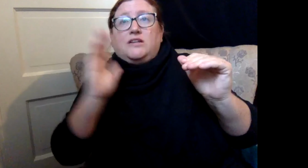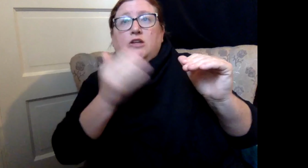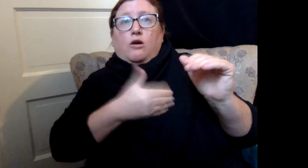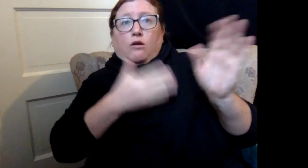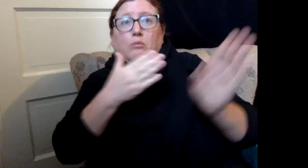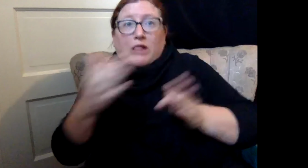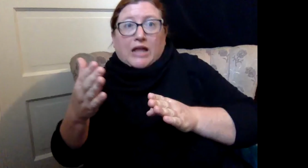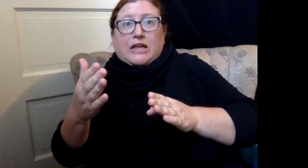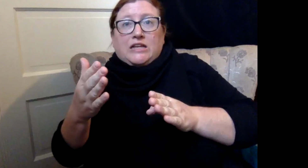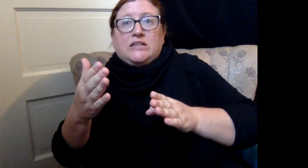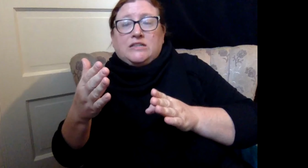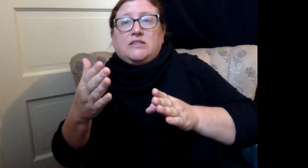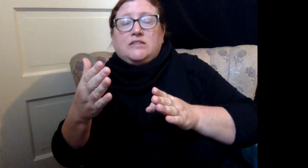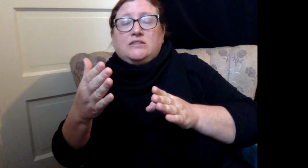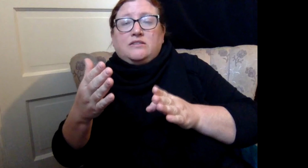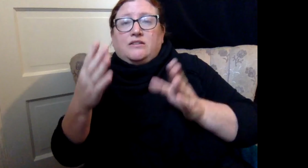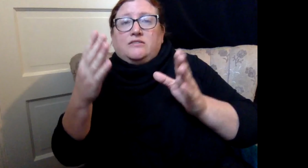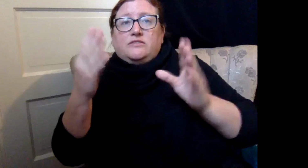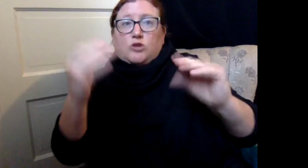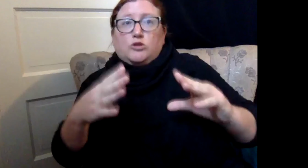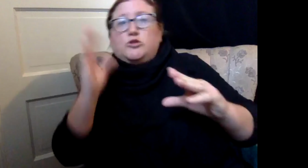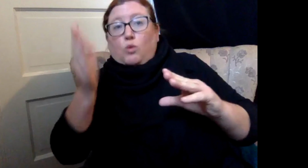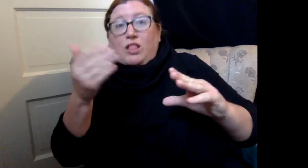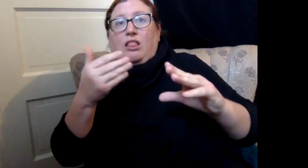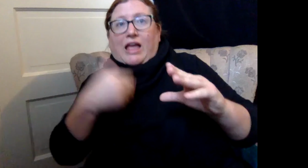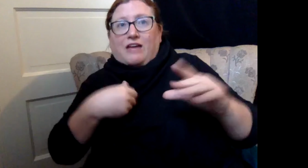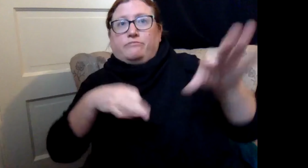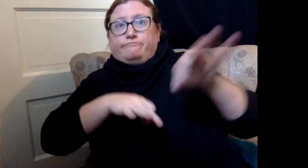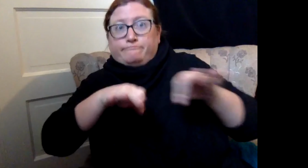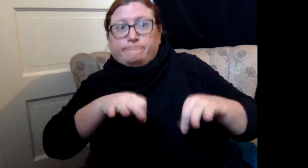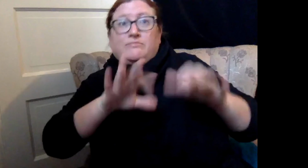our